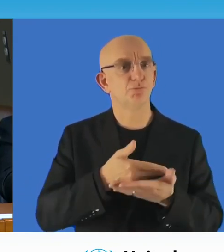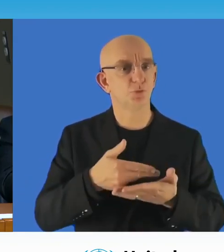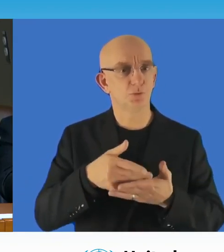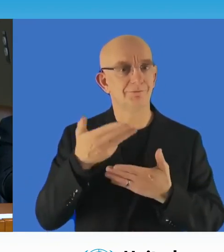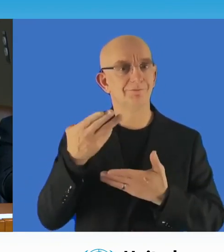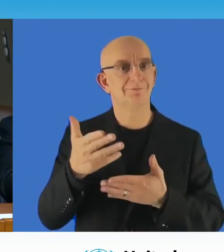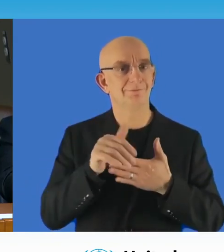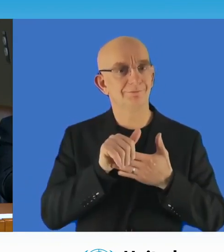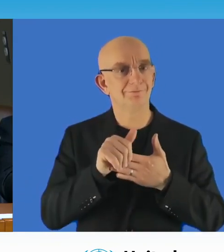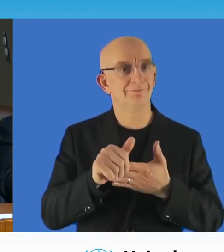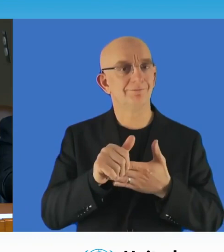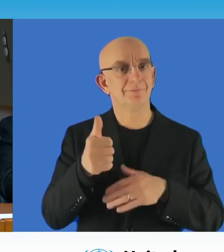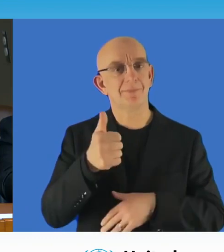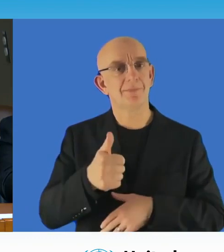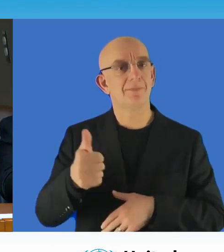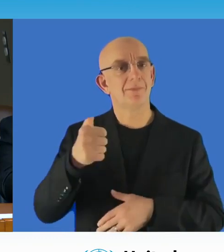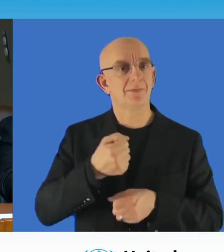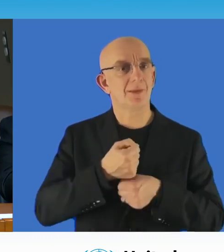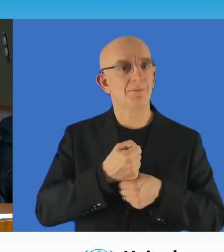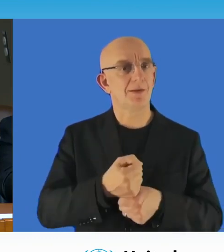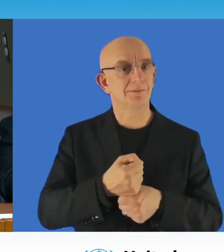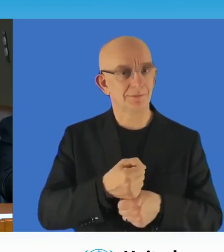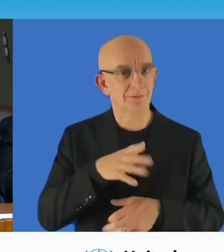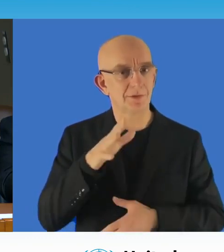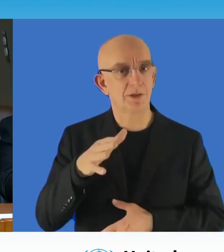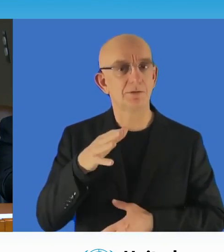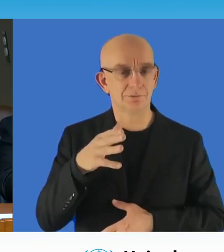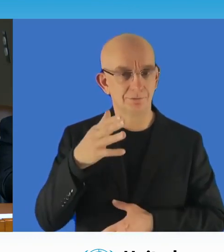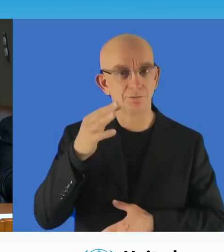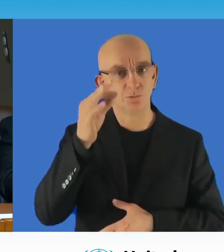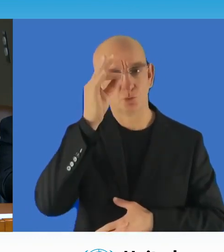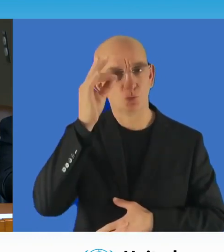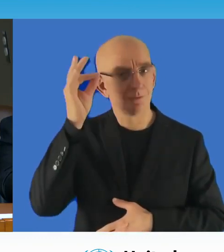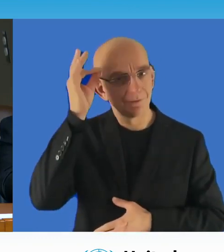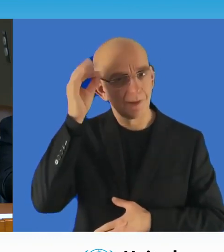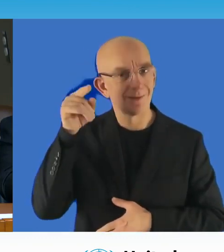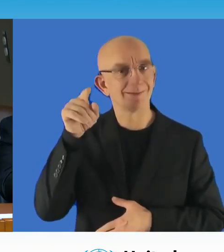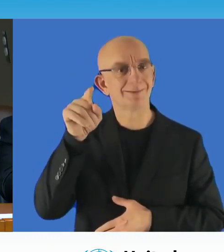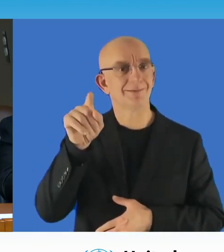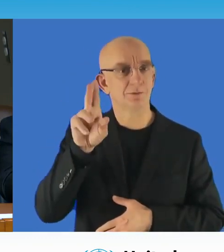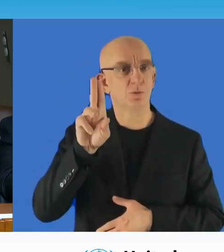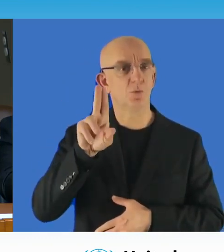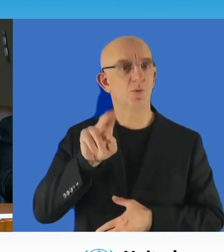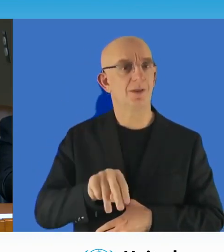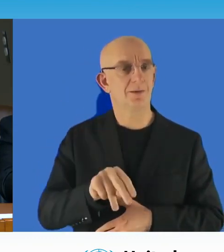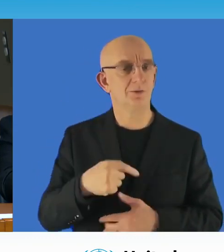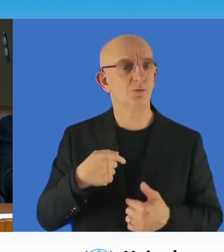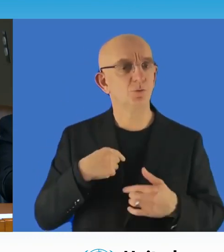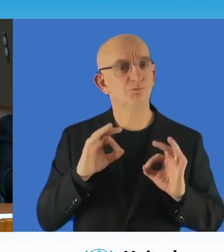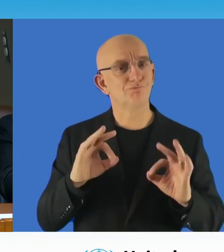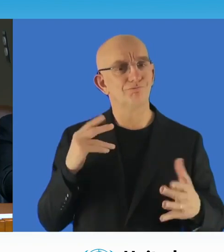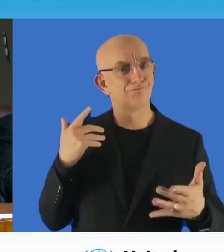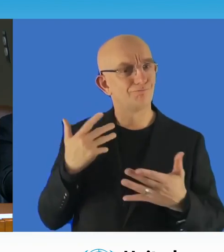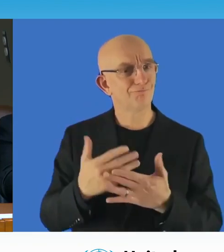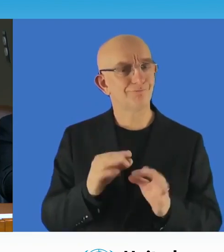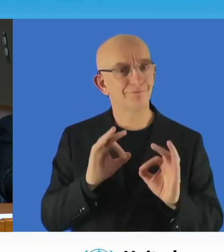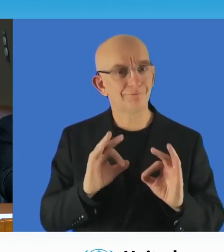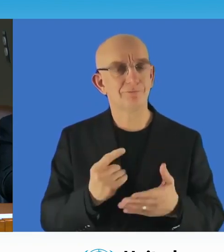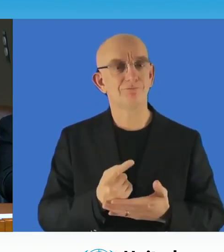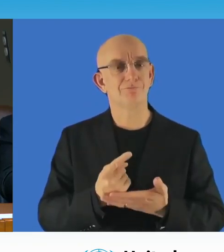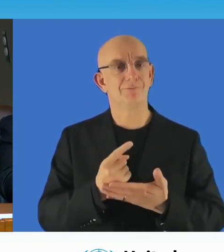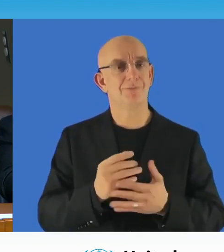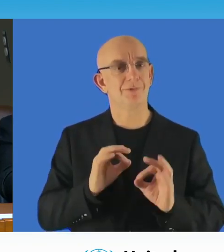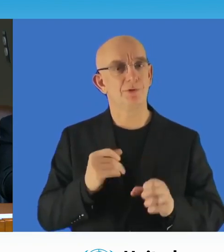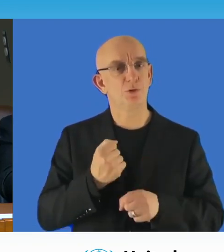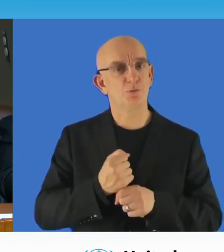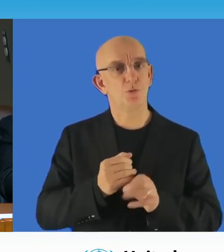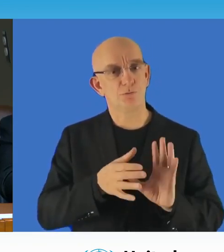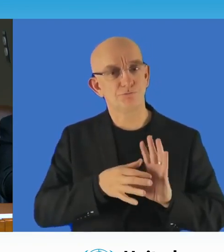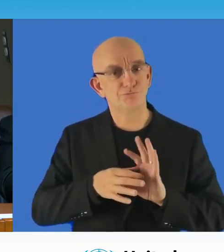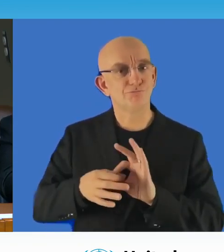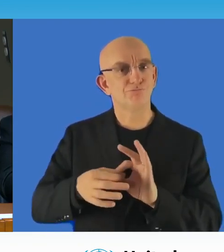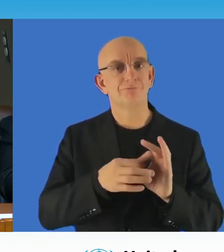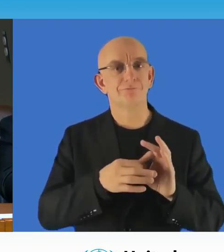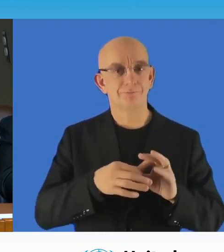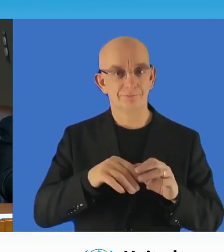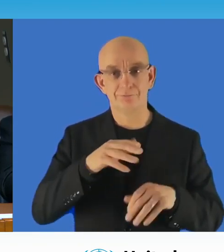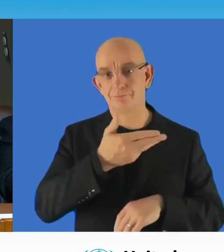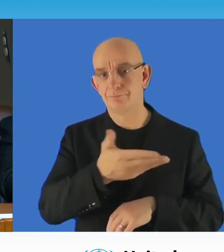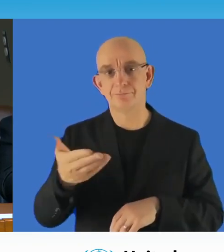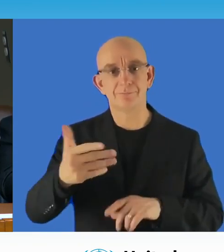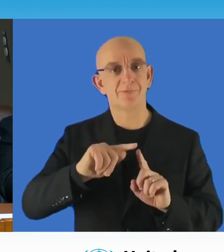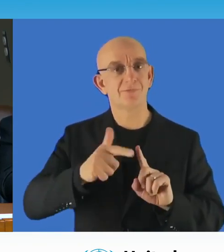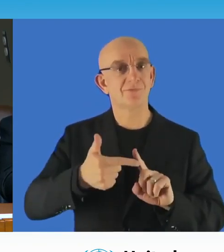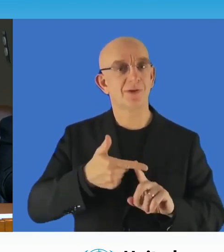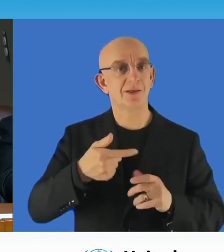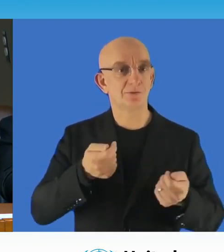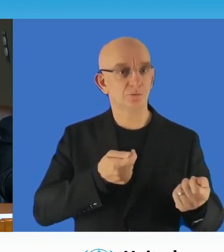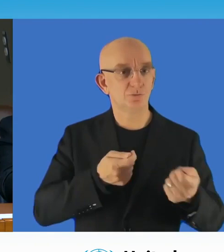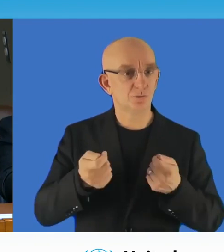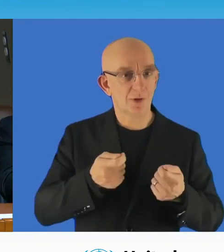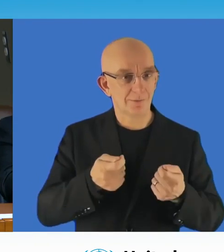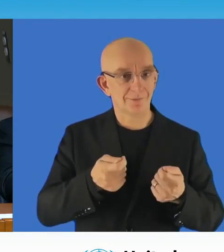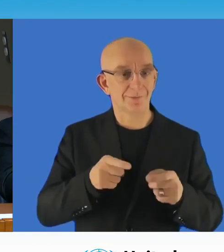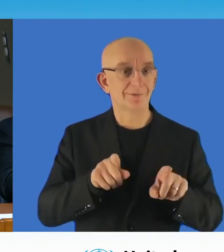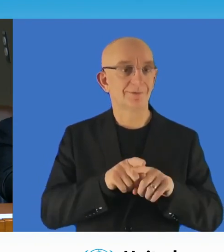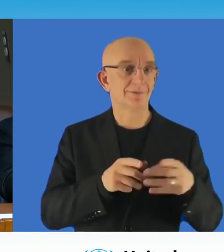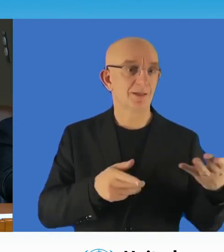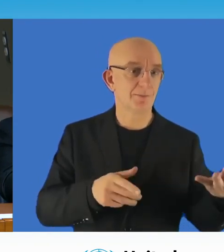Mara tunia SRI lanina Alexandra